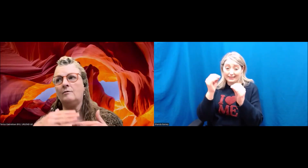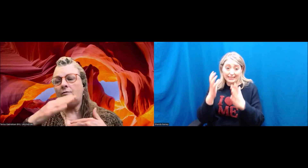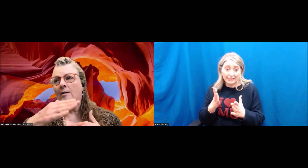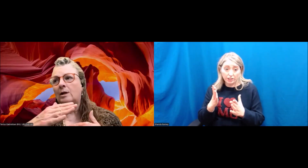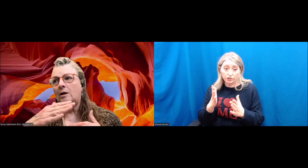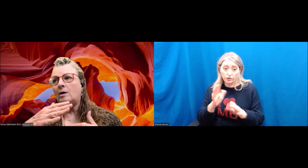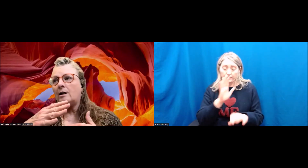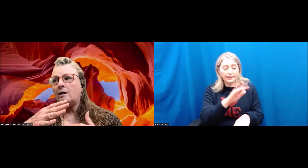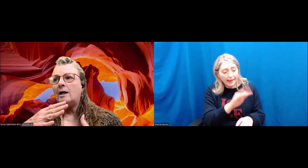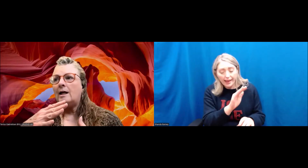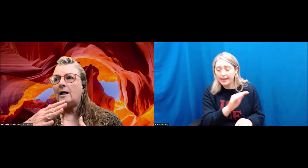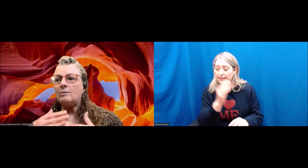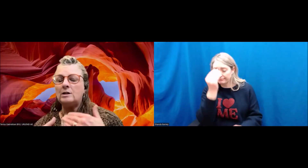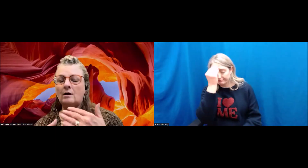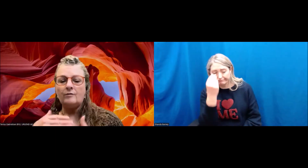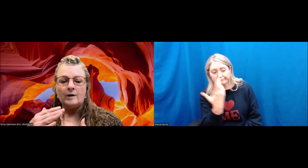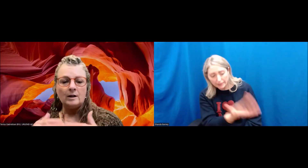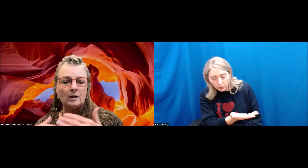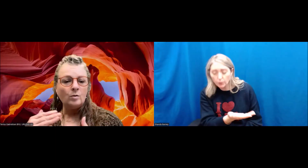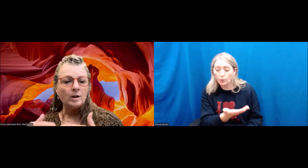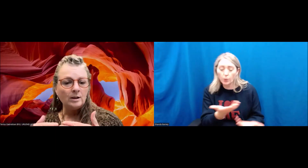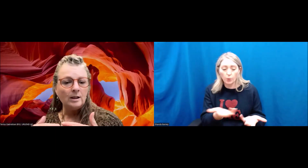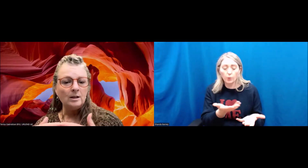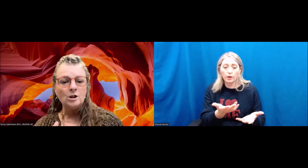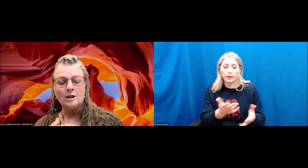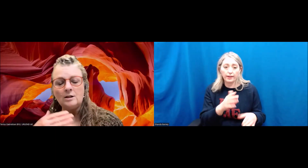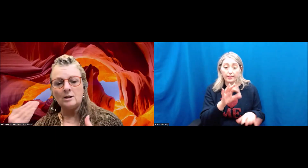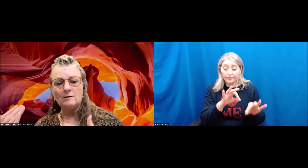family aware, it resolved fairly quickly. The change in